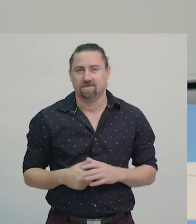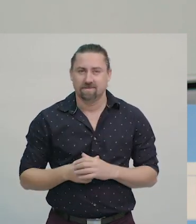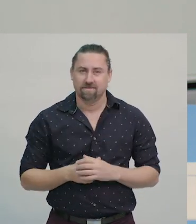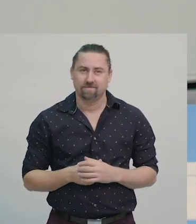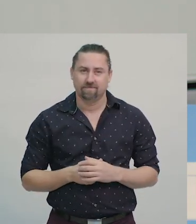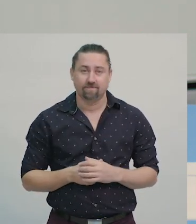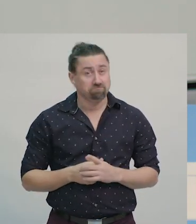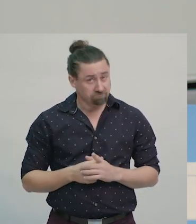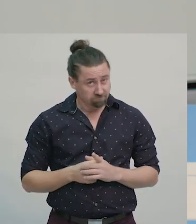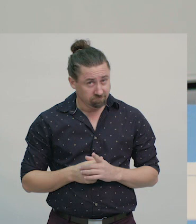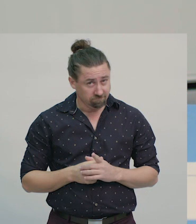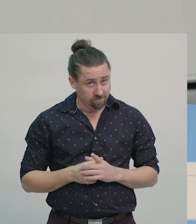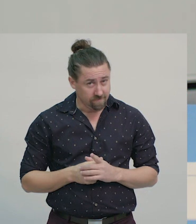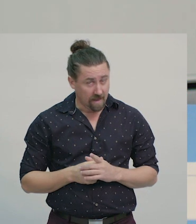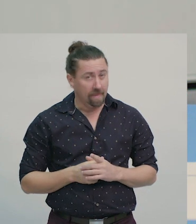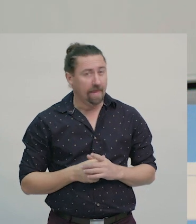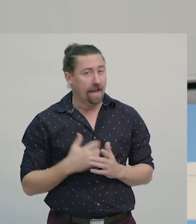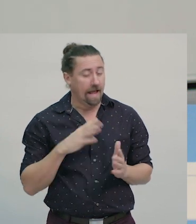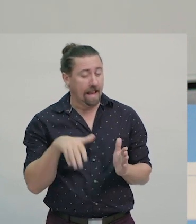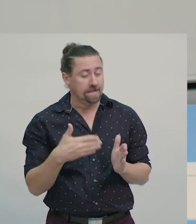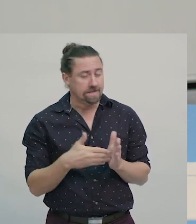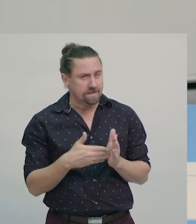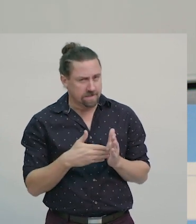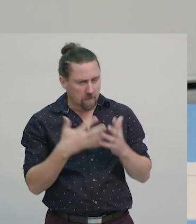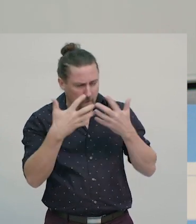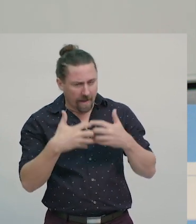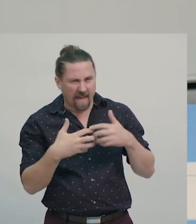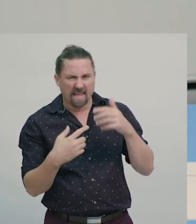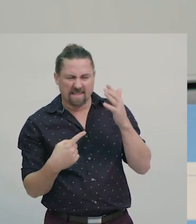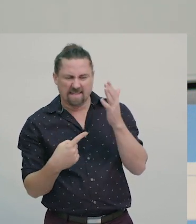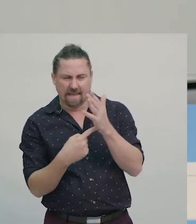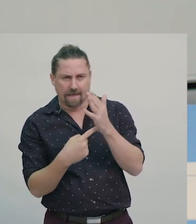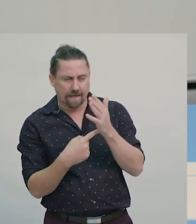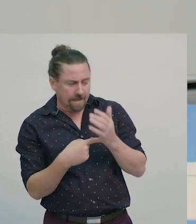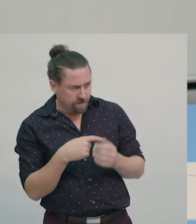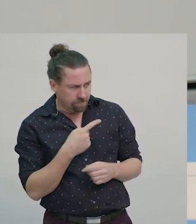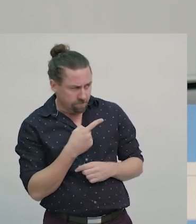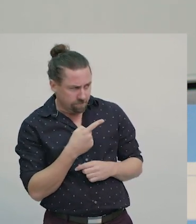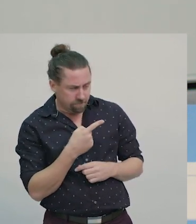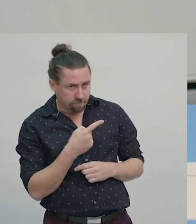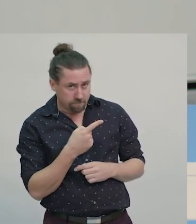Finally, let's find angle T. You can see how we'd calculate it.